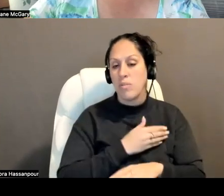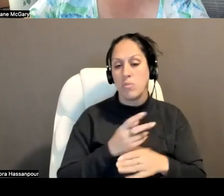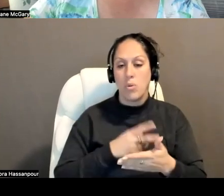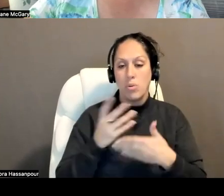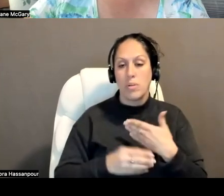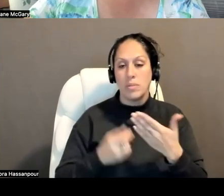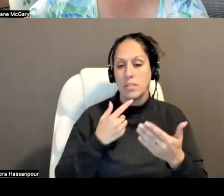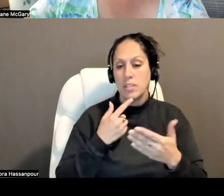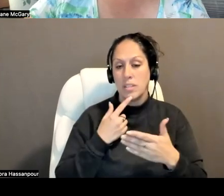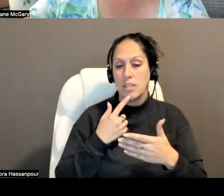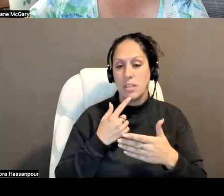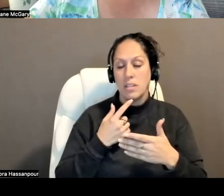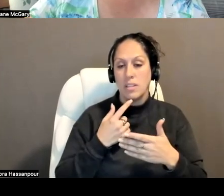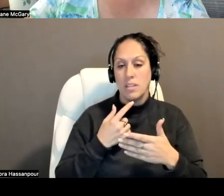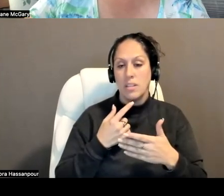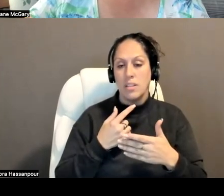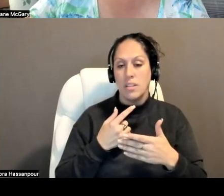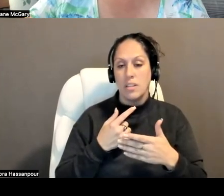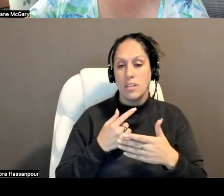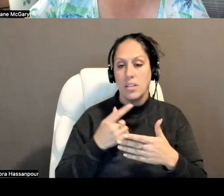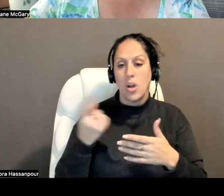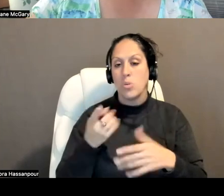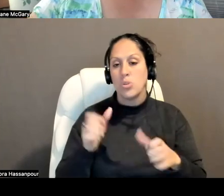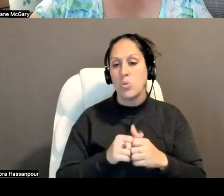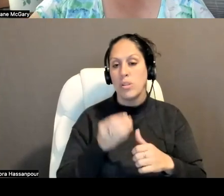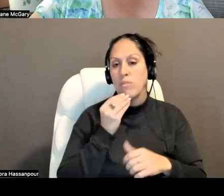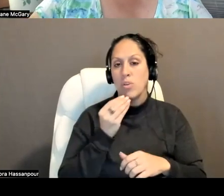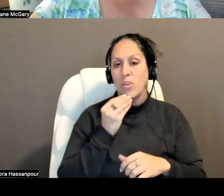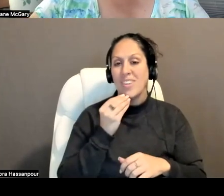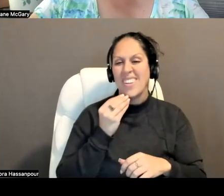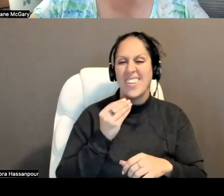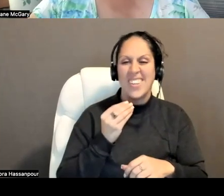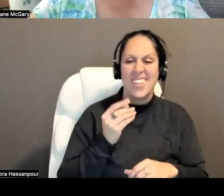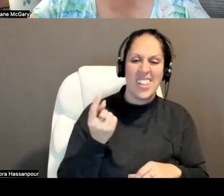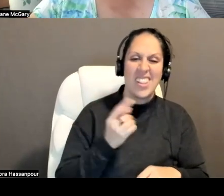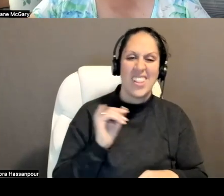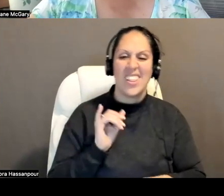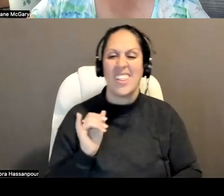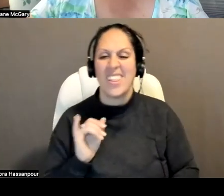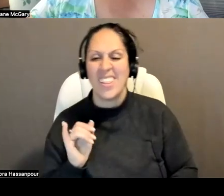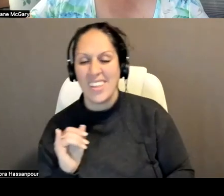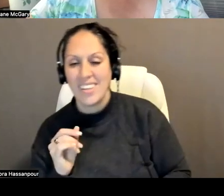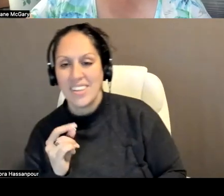it, it has always something to do with food! Like there's, you know, some first course,